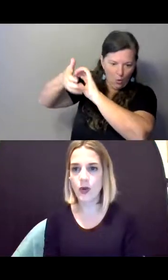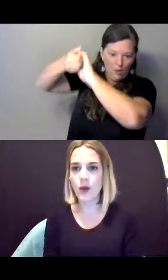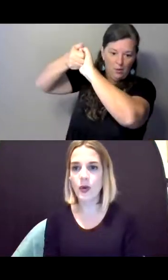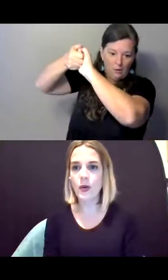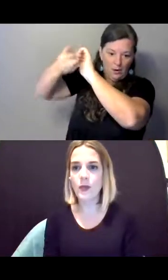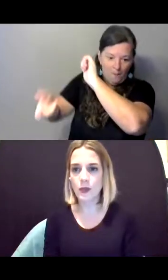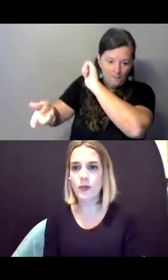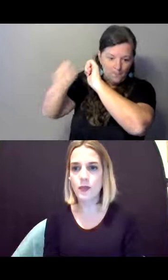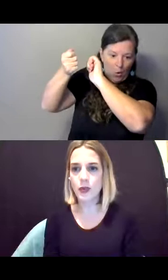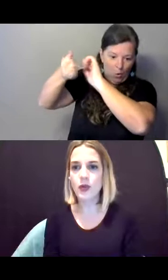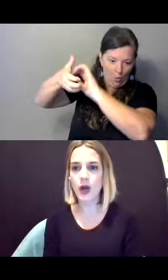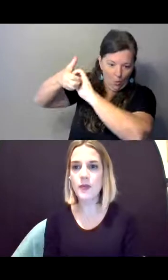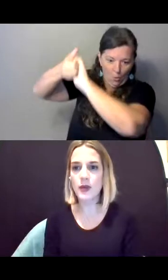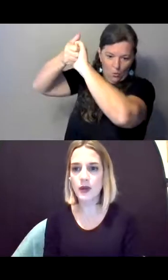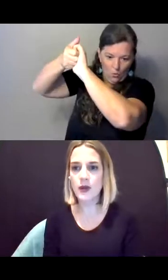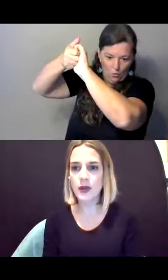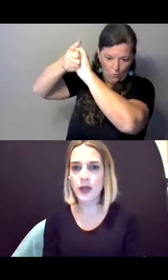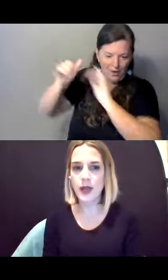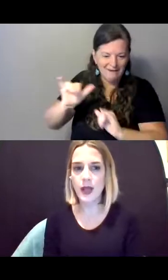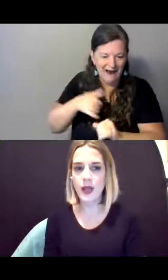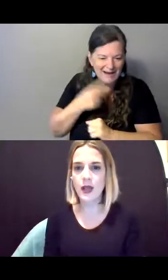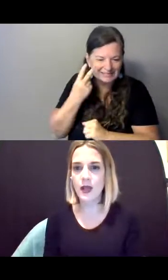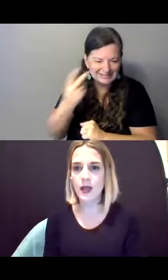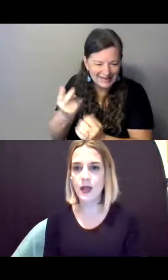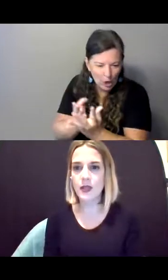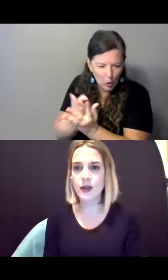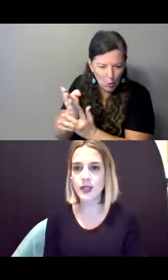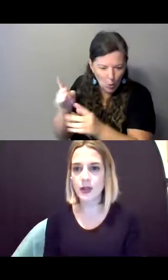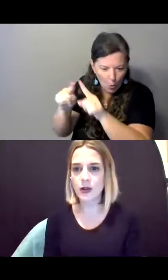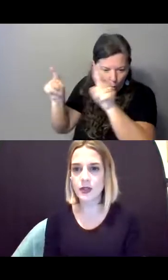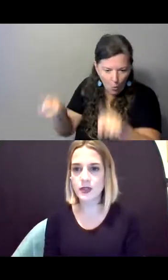will help pull up their skills